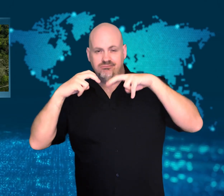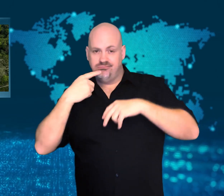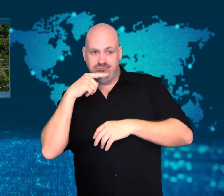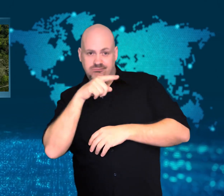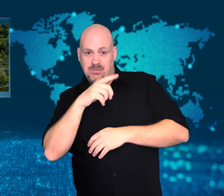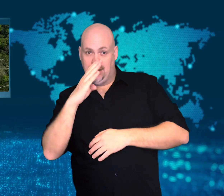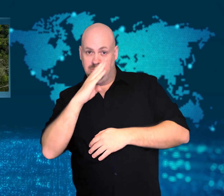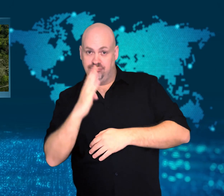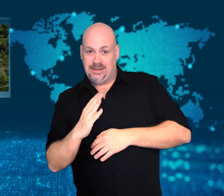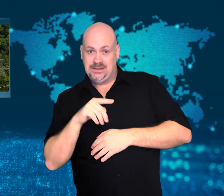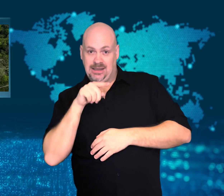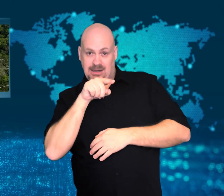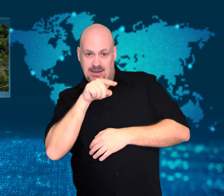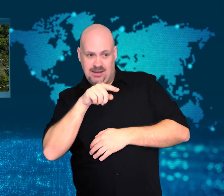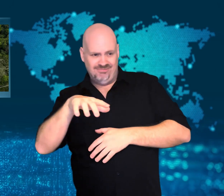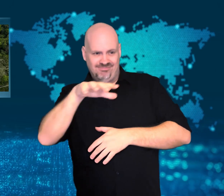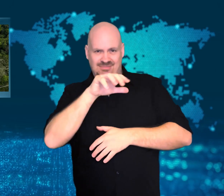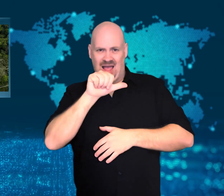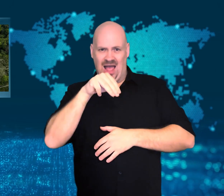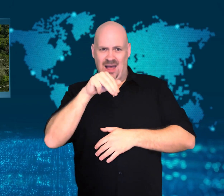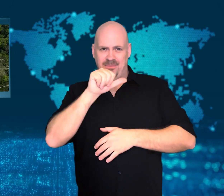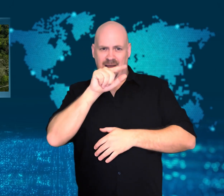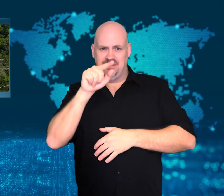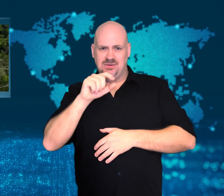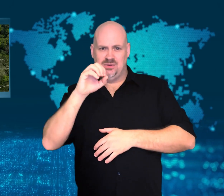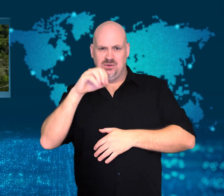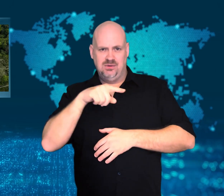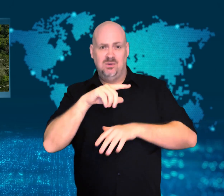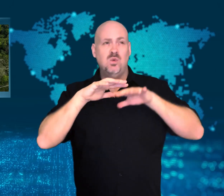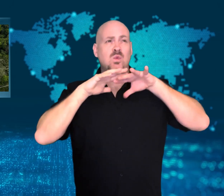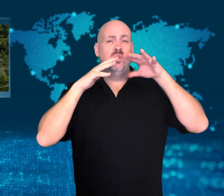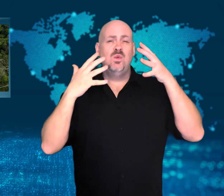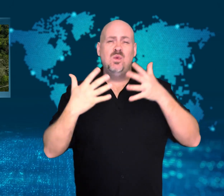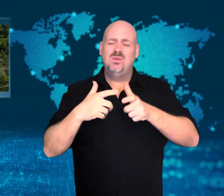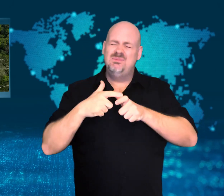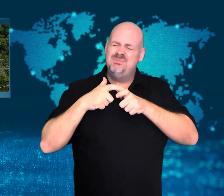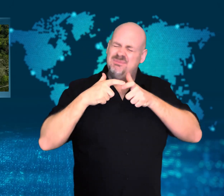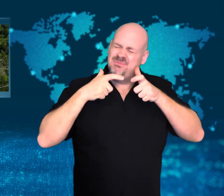the world’s largest rainforest,